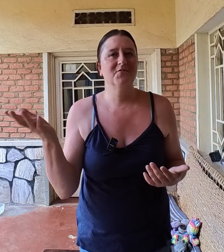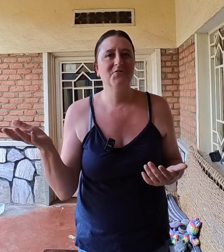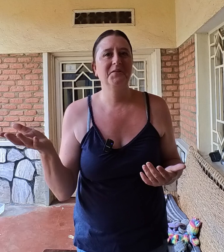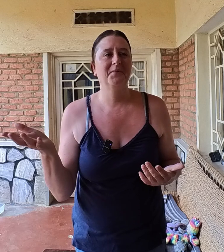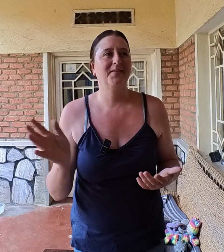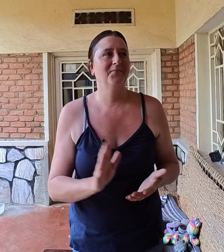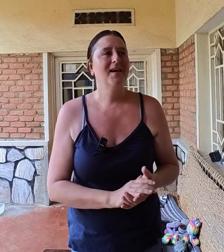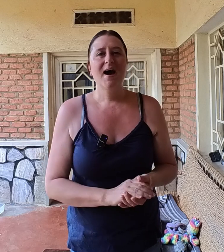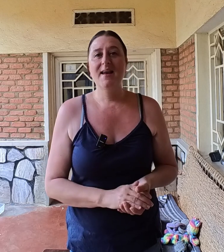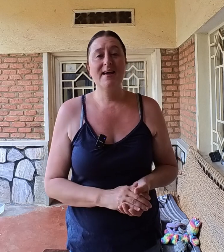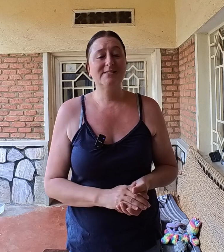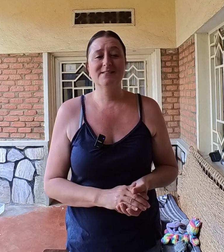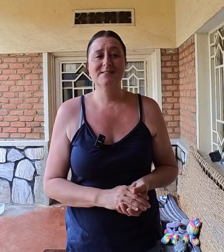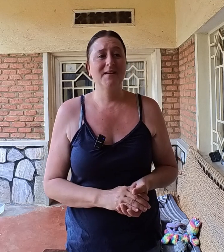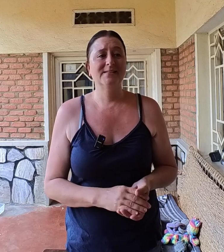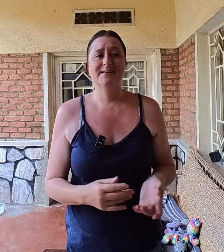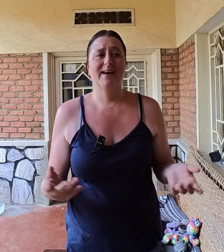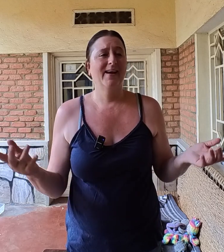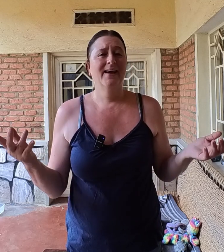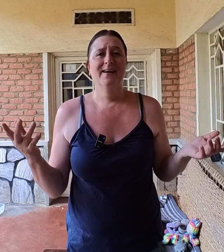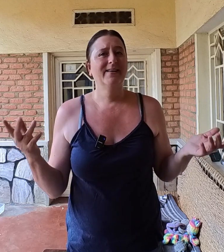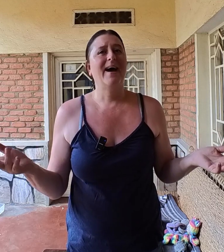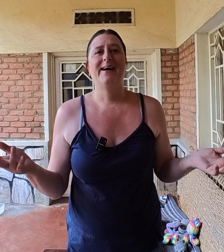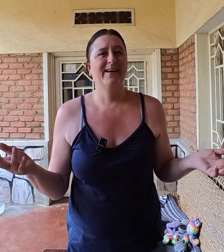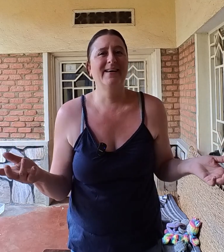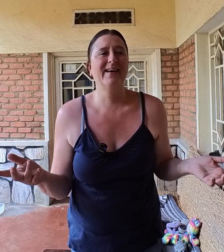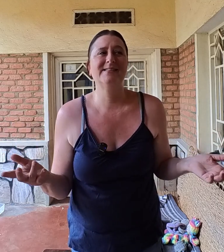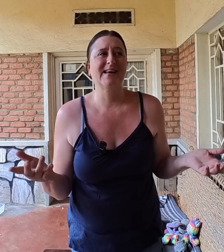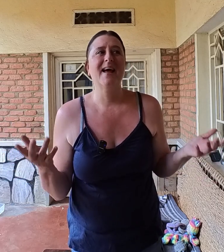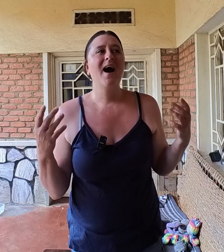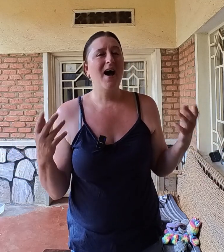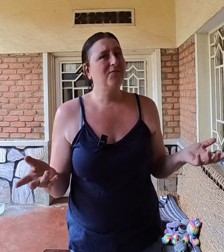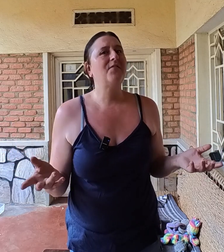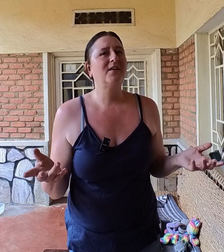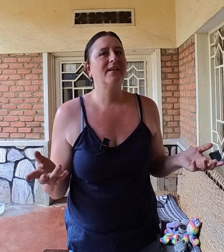when you're annoyed with them?' and he just looked at me, and he said, like, 'nah.' He said, 'I've never